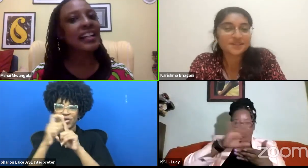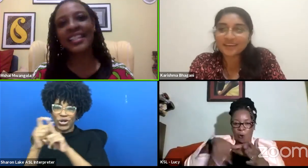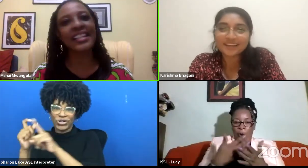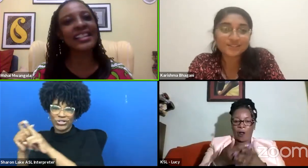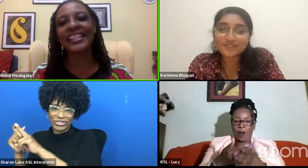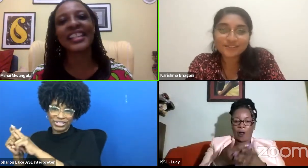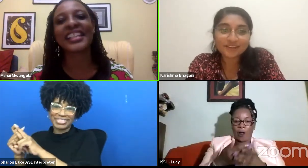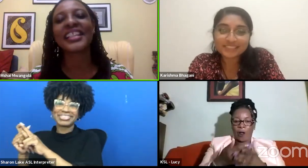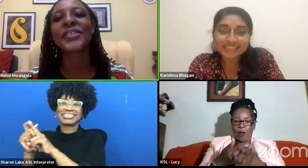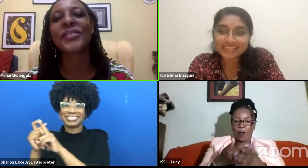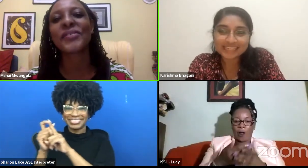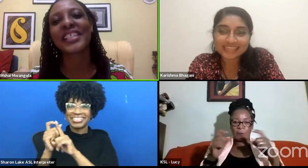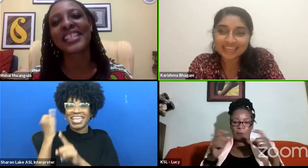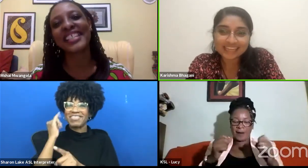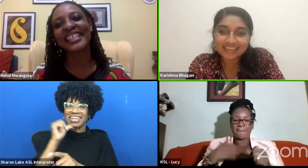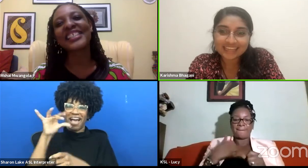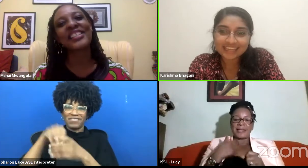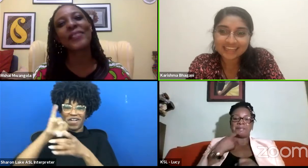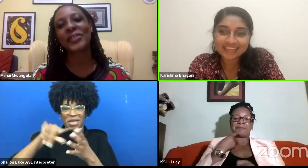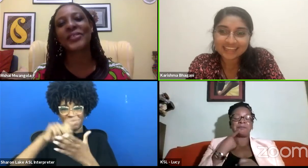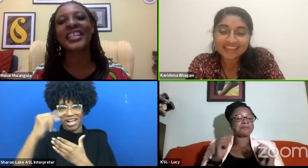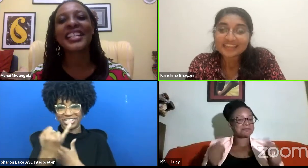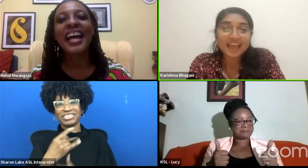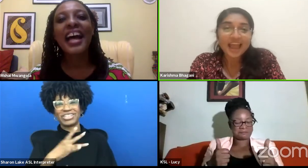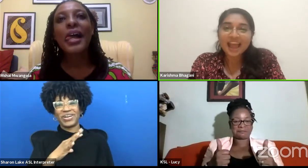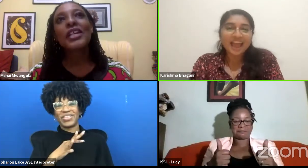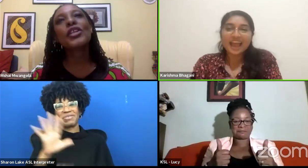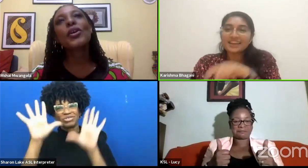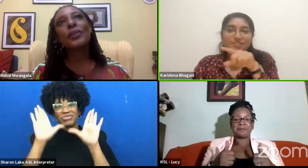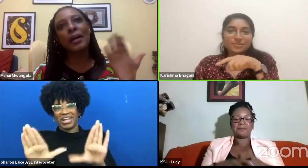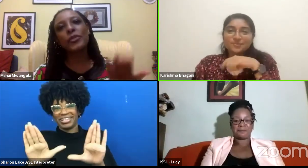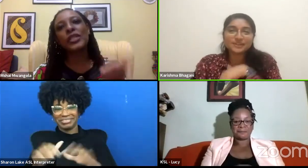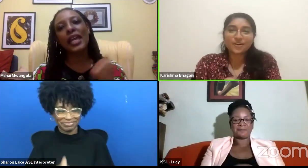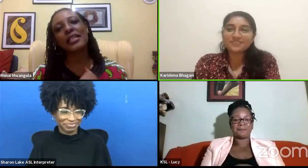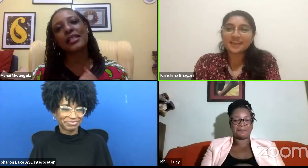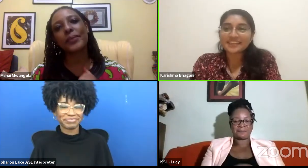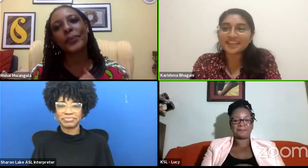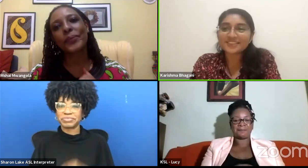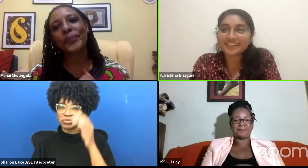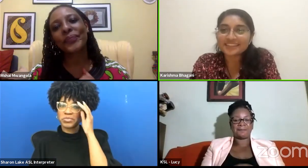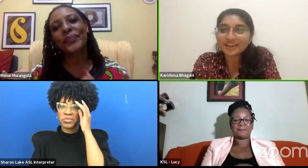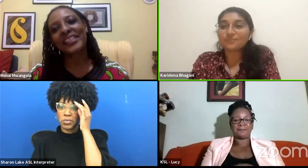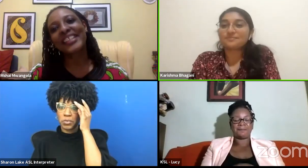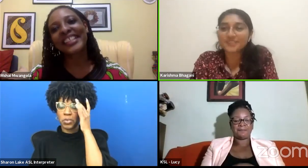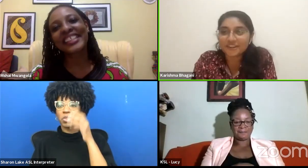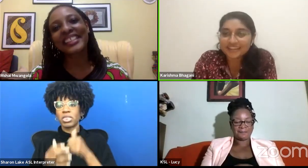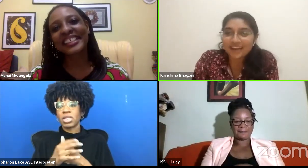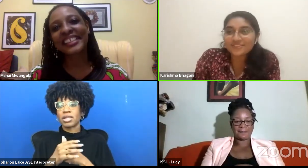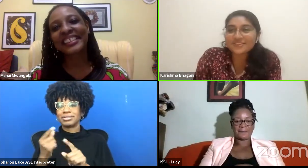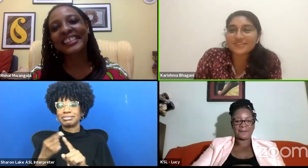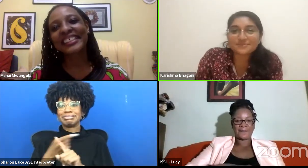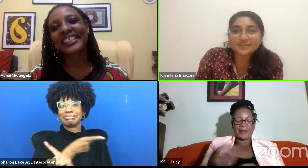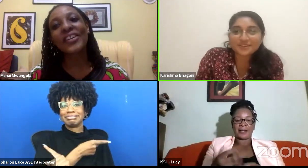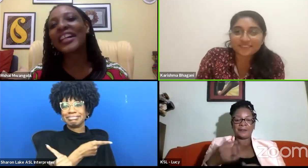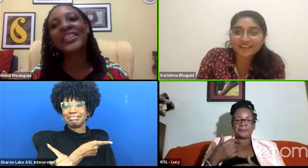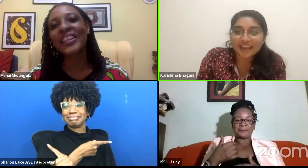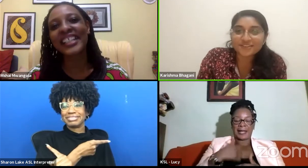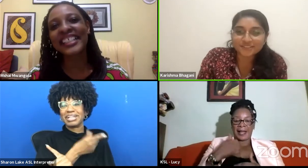And I certainly-- Totally. So that was great. Just to build off that tangent, oh, sorry, I'm just going to build off that tangent,